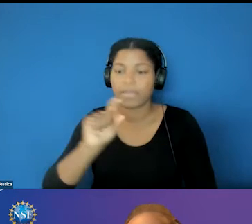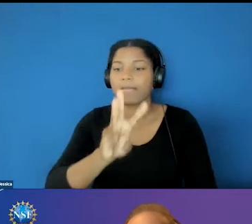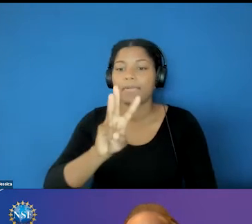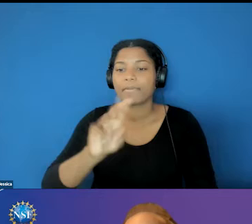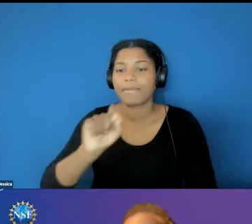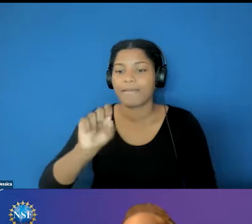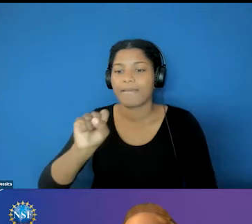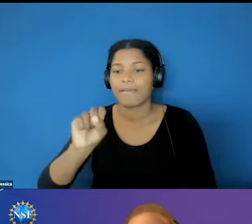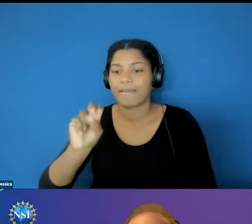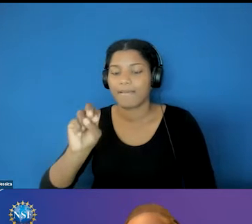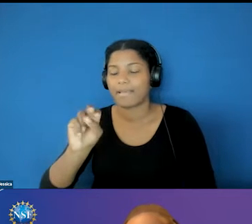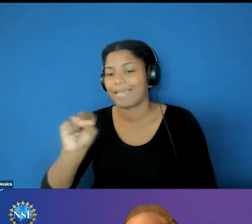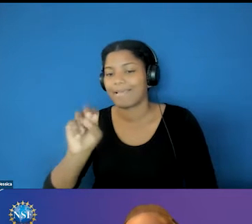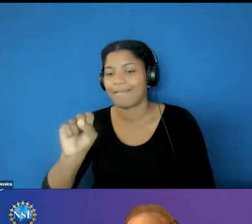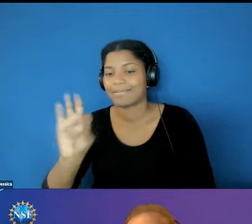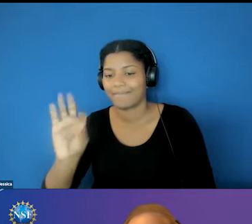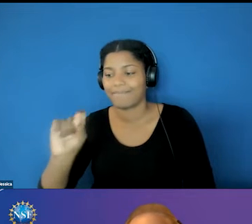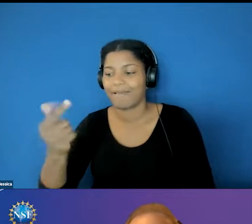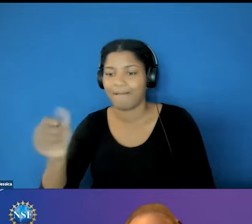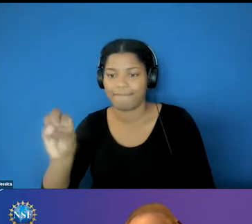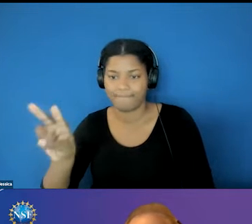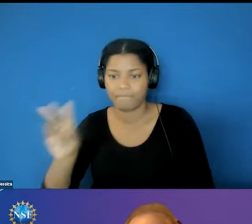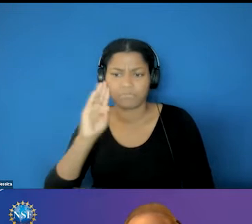And you'll hear a lot about the NSF website in this Grants Conference.